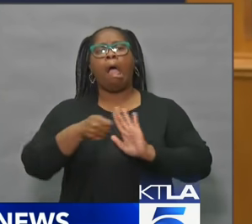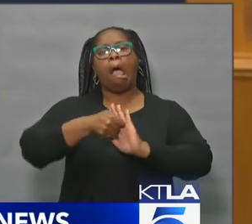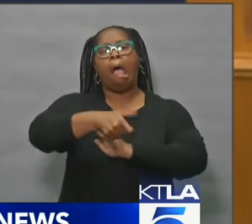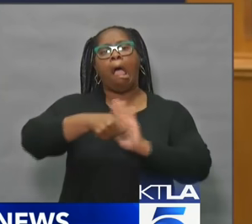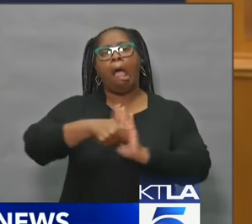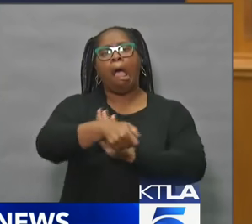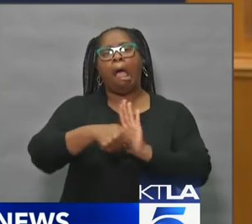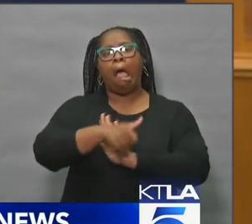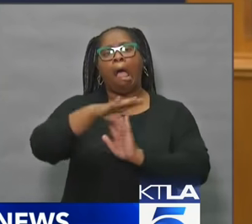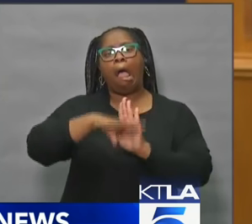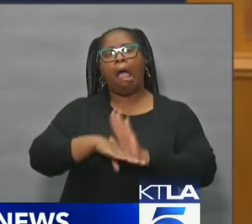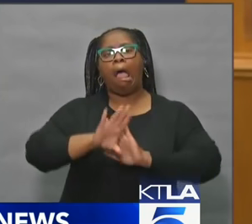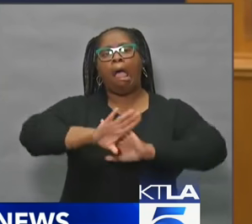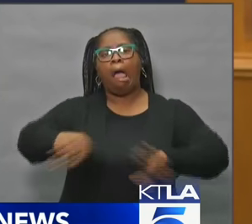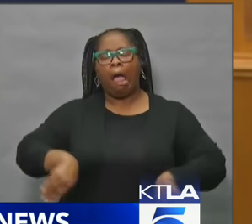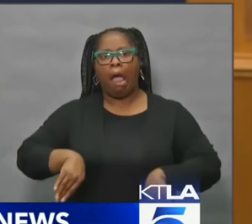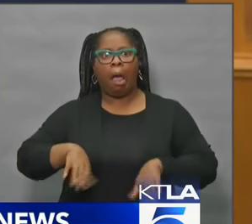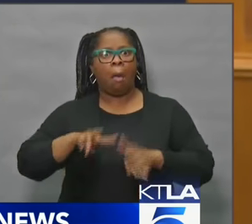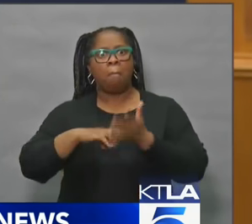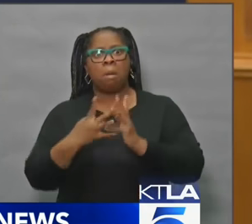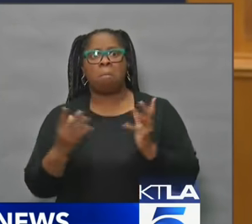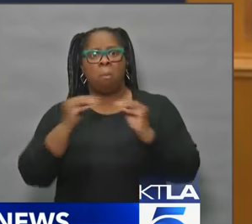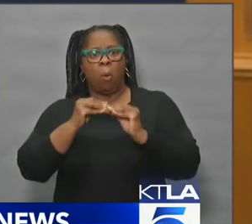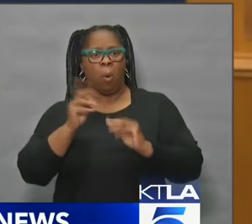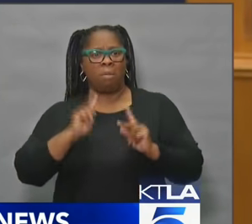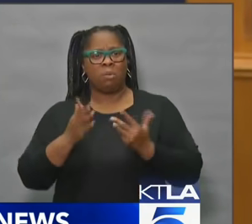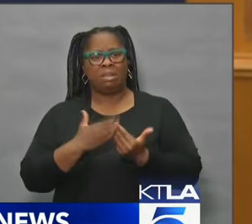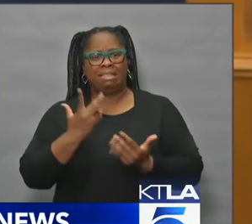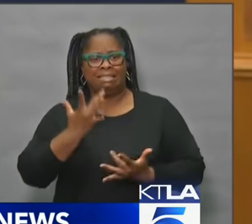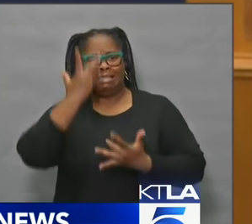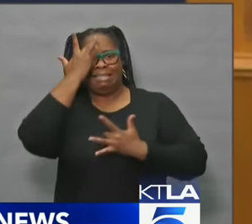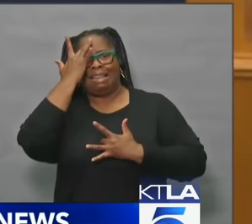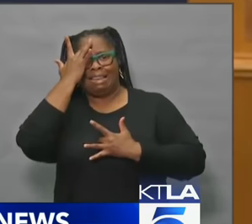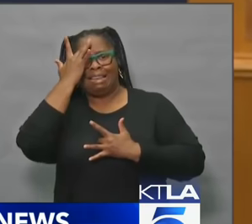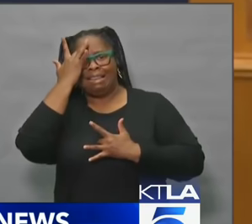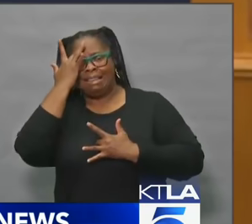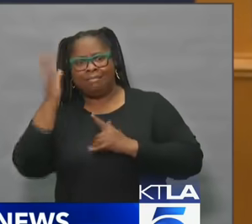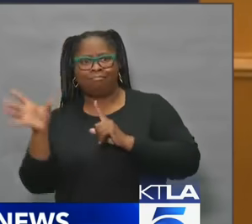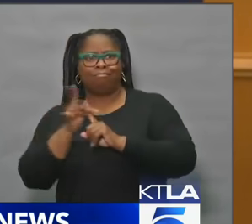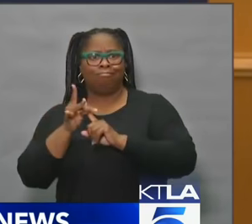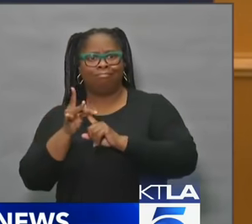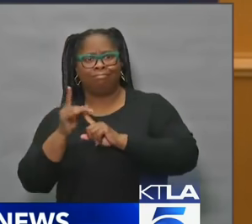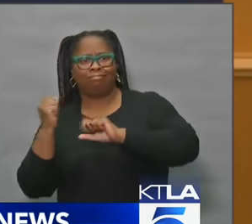THIS PANDEMIC AND WE DON'T WANT TO PREMATURELY EASE RESTRICTIONS. THAT COULD OVERWHELM OUR HOSPITALS AND